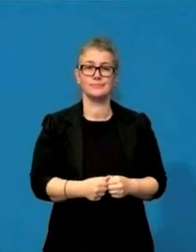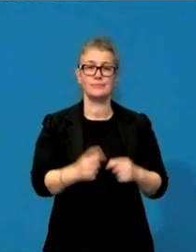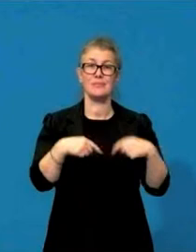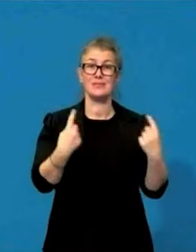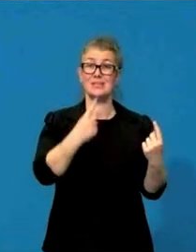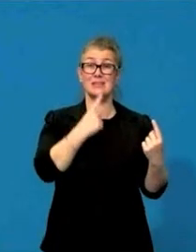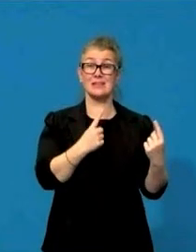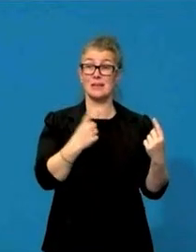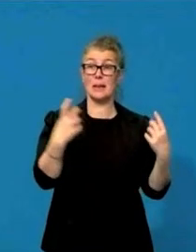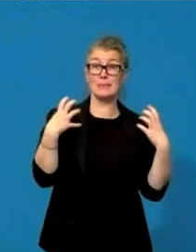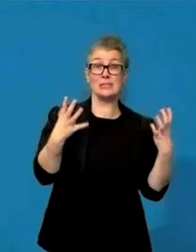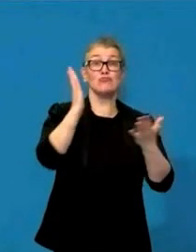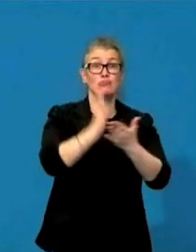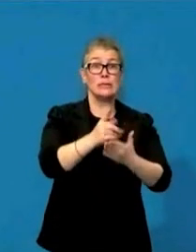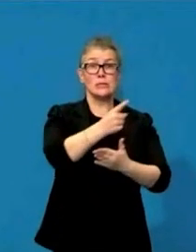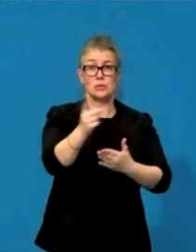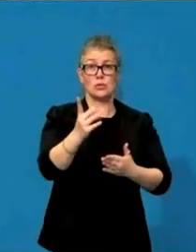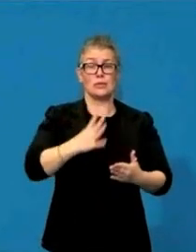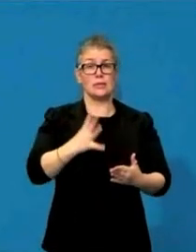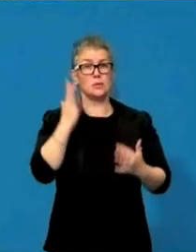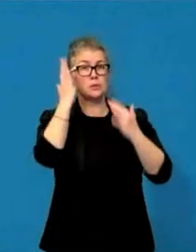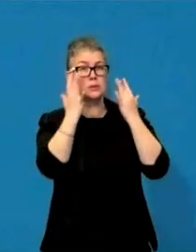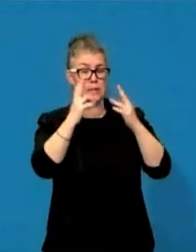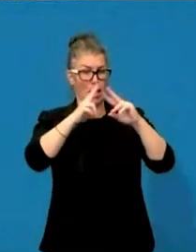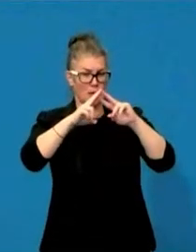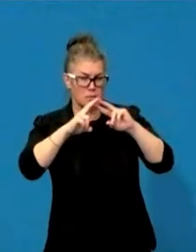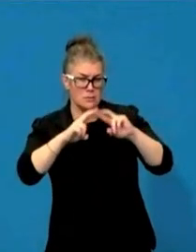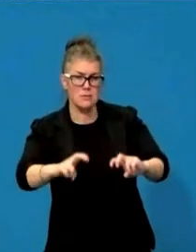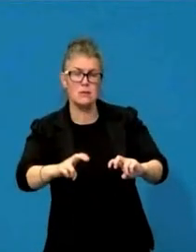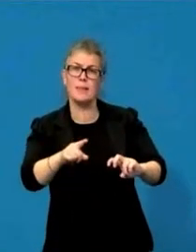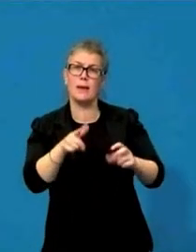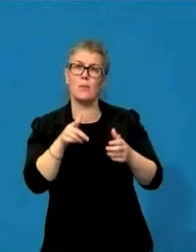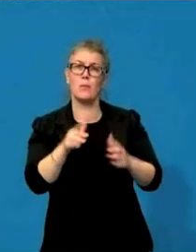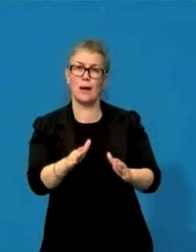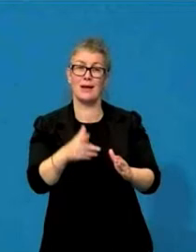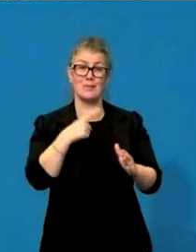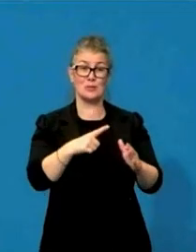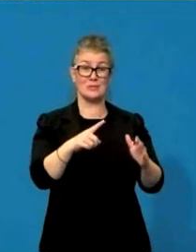really need to really look at that particular scheme and who can access that.